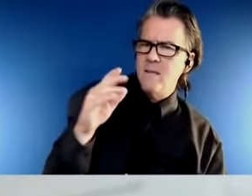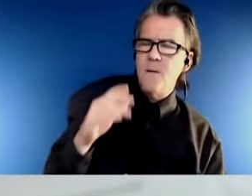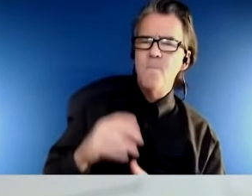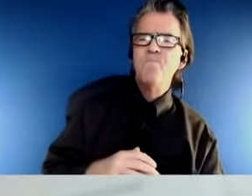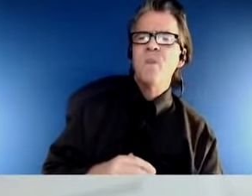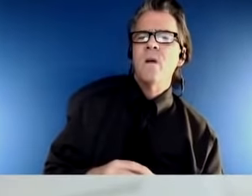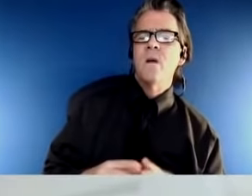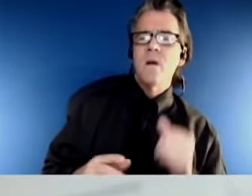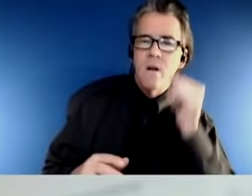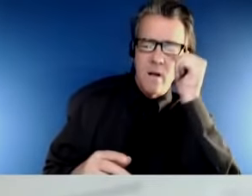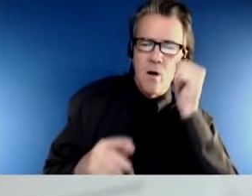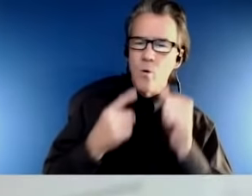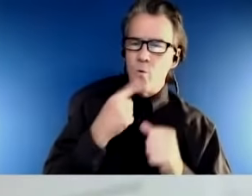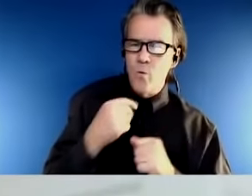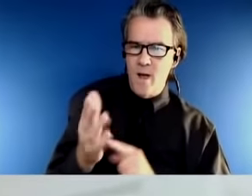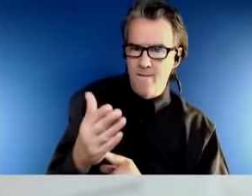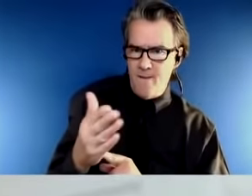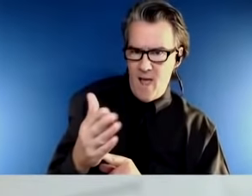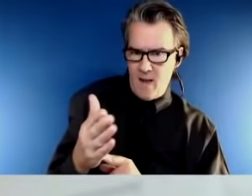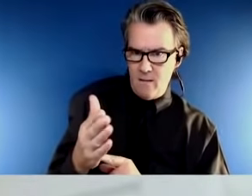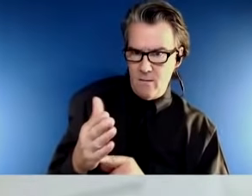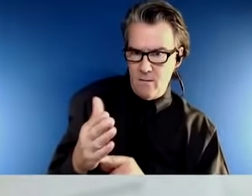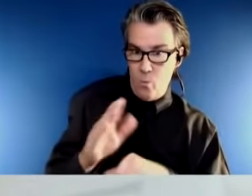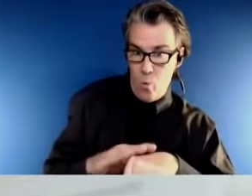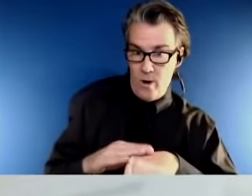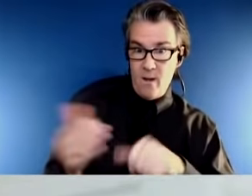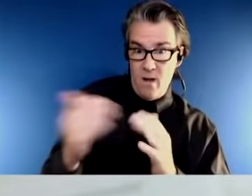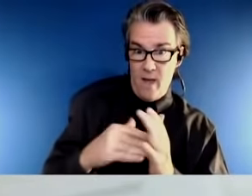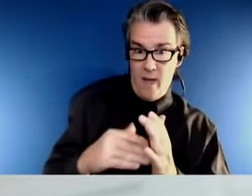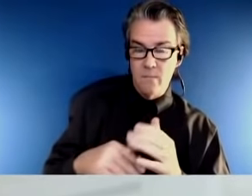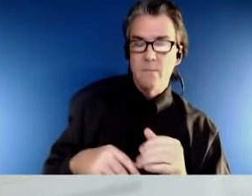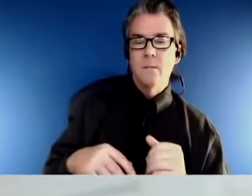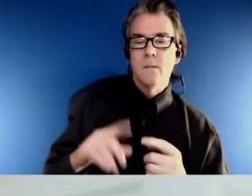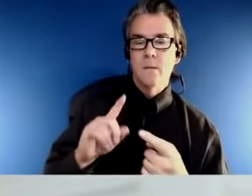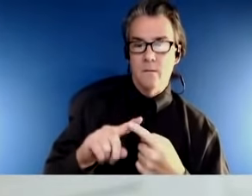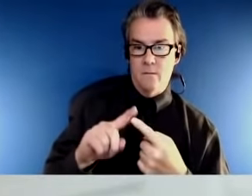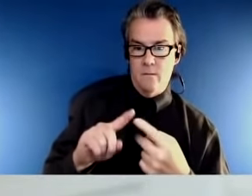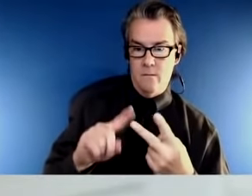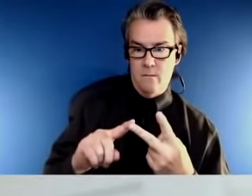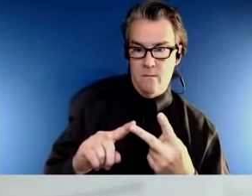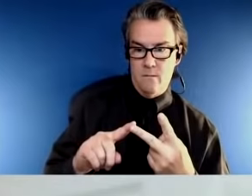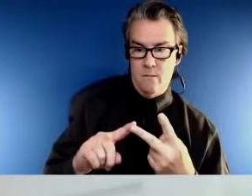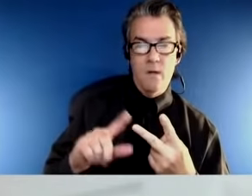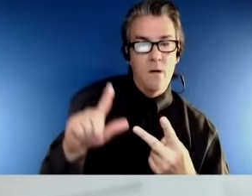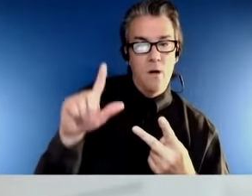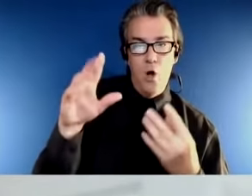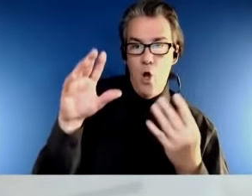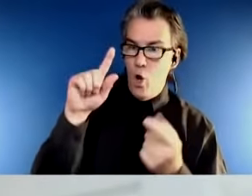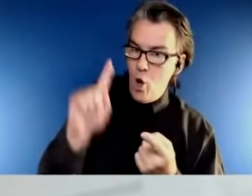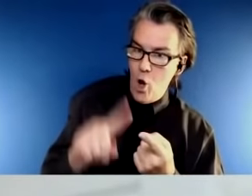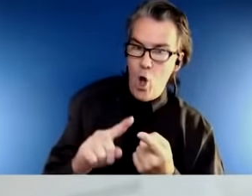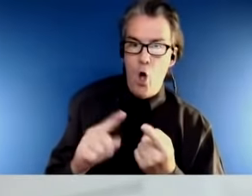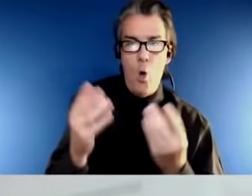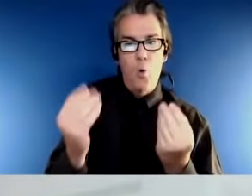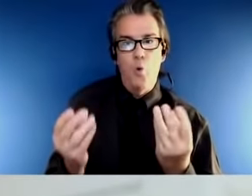points again, we're able to reduce the size of these events due in part to weather data that's just really more precise